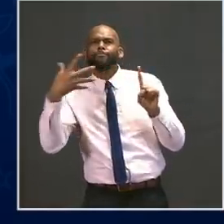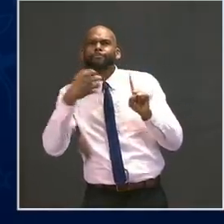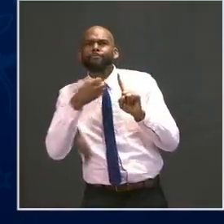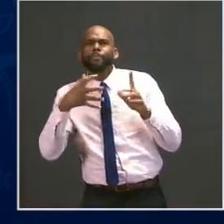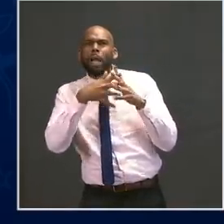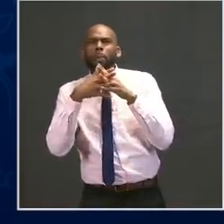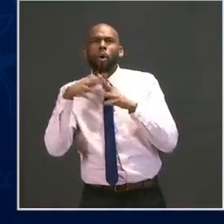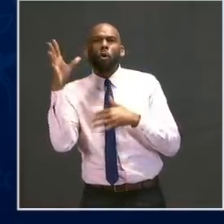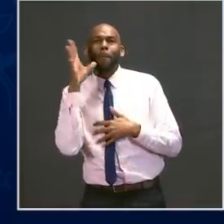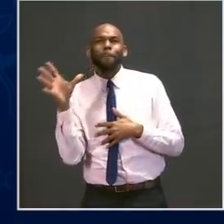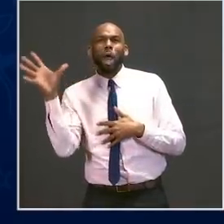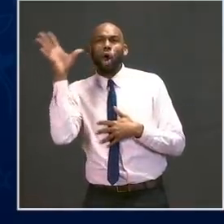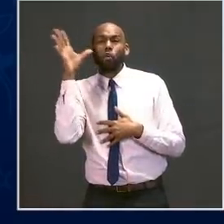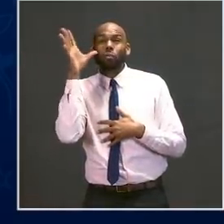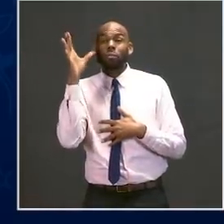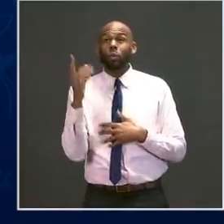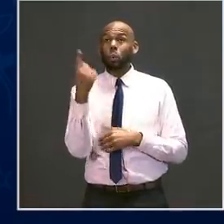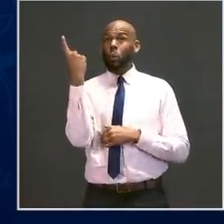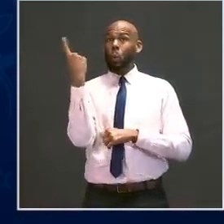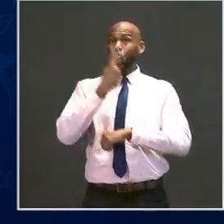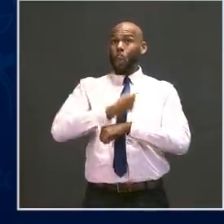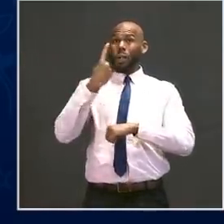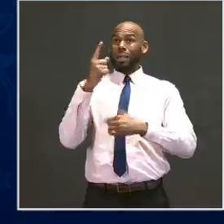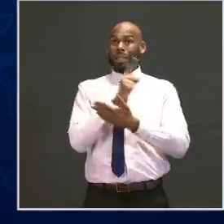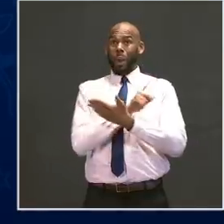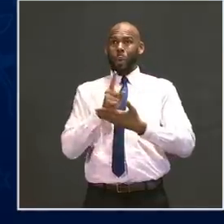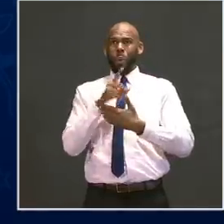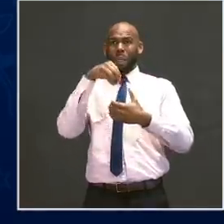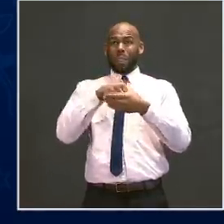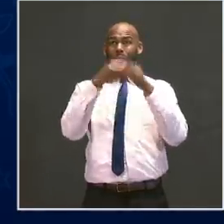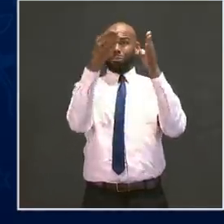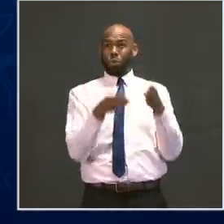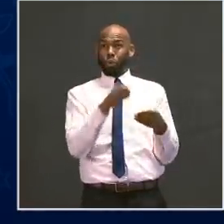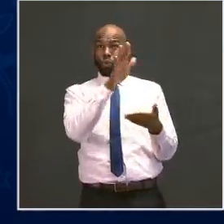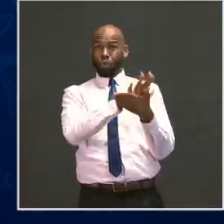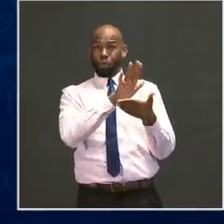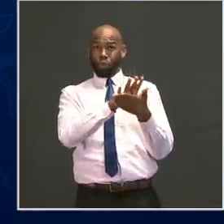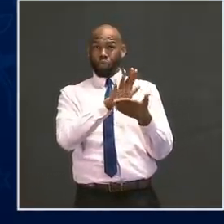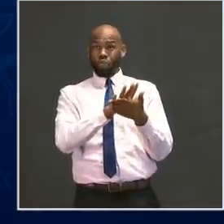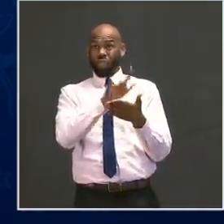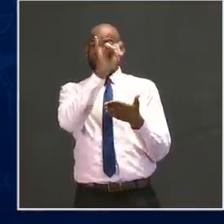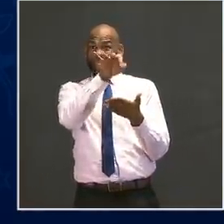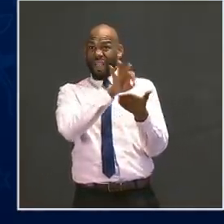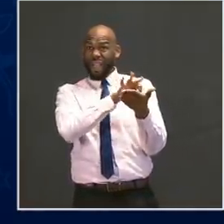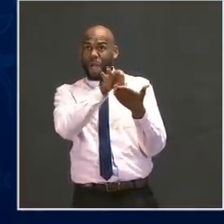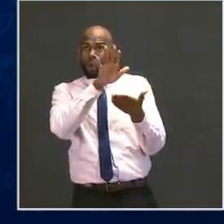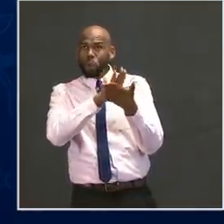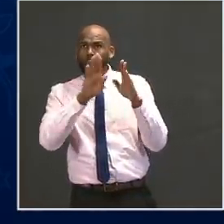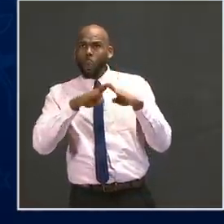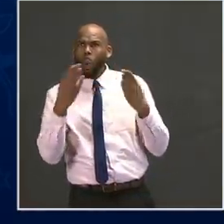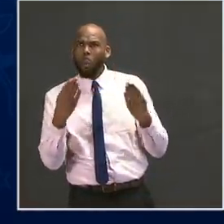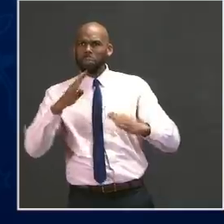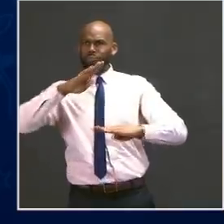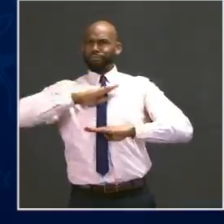that just one day a week of in-person school -- does that count as schools being open? Why should they be satisfied with that?